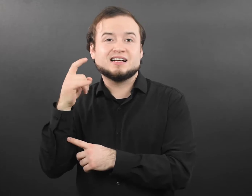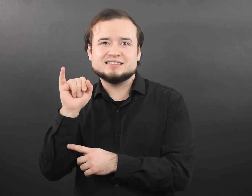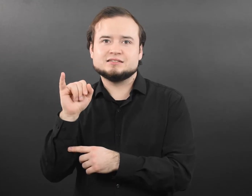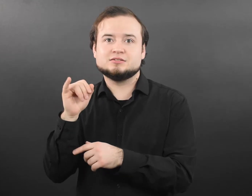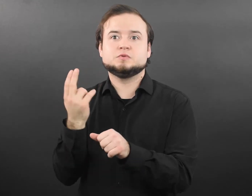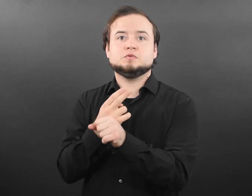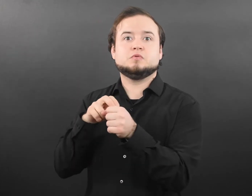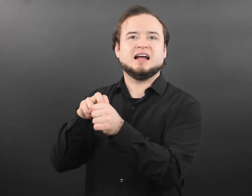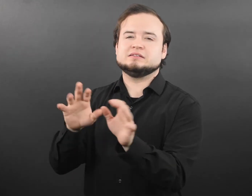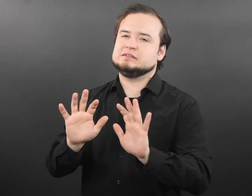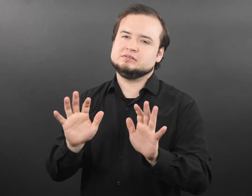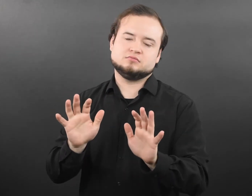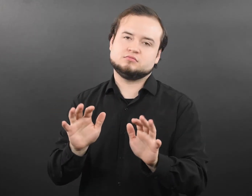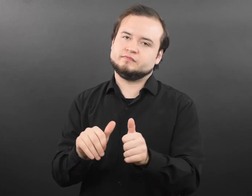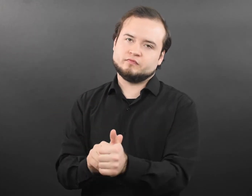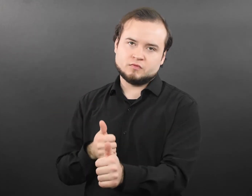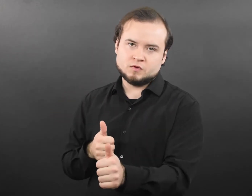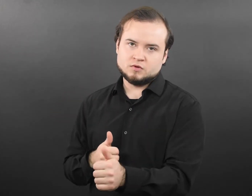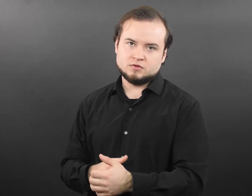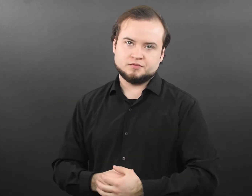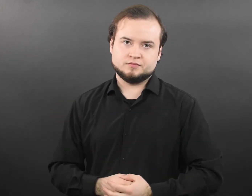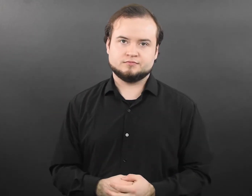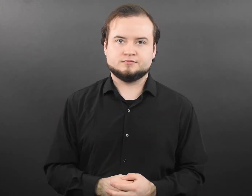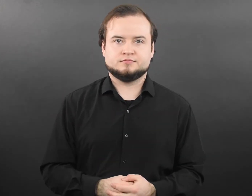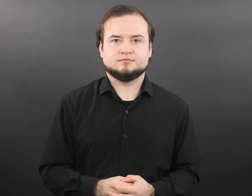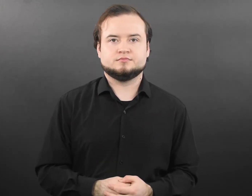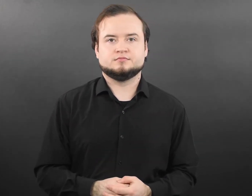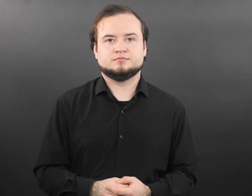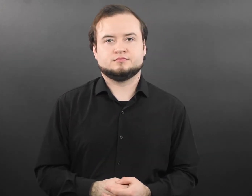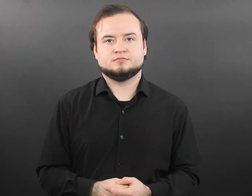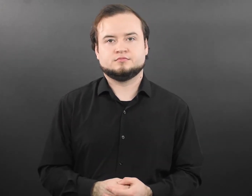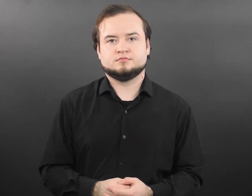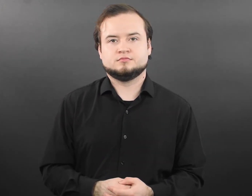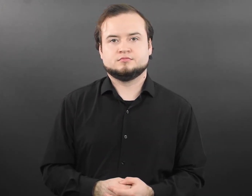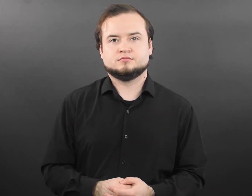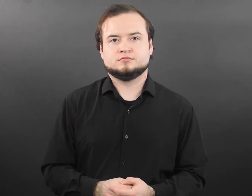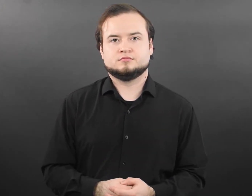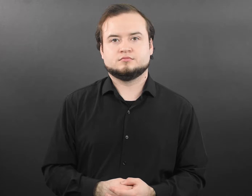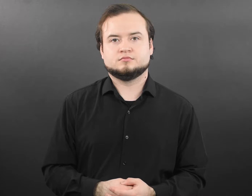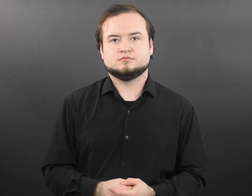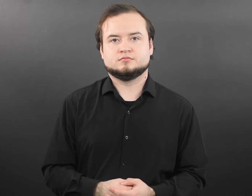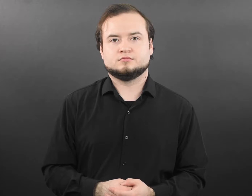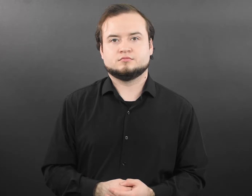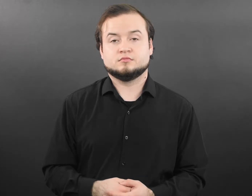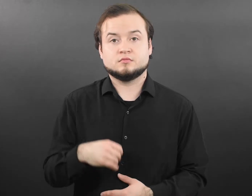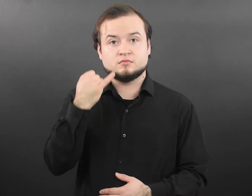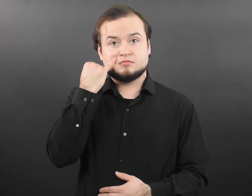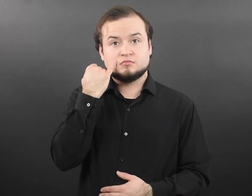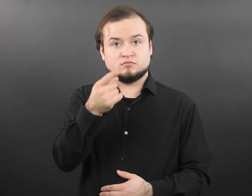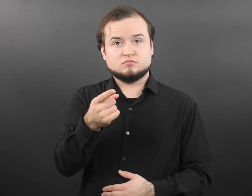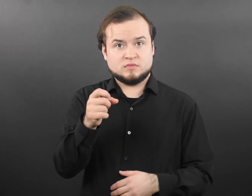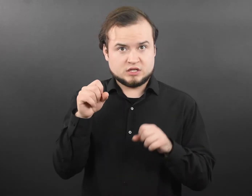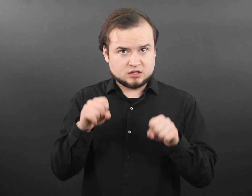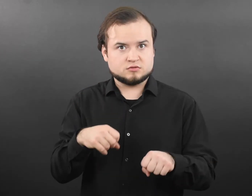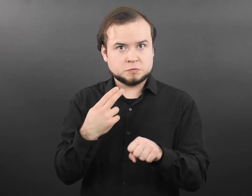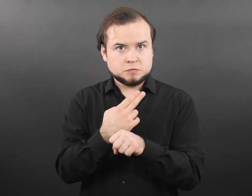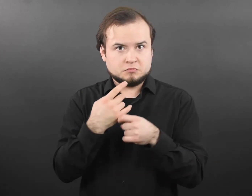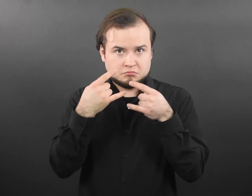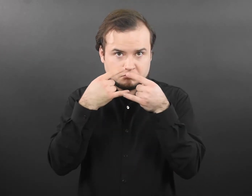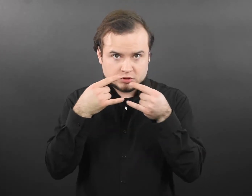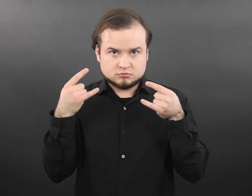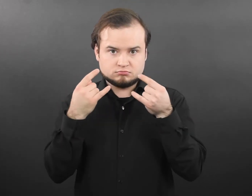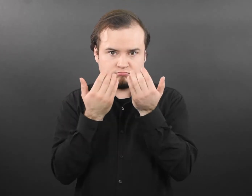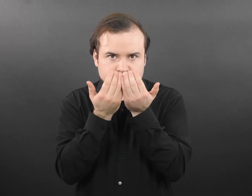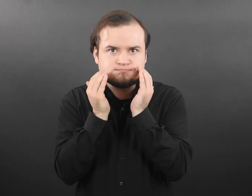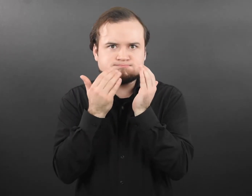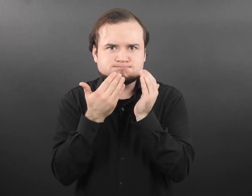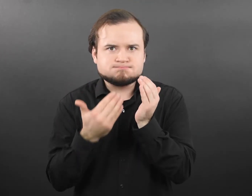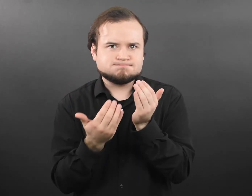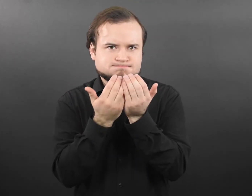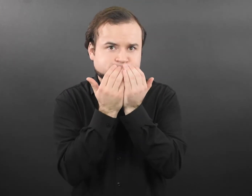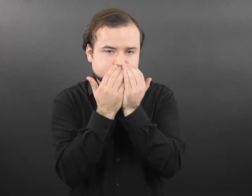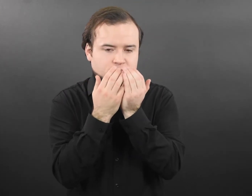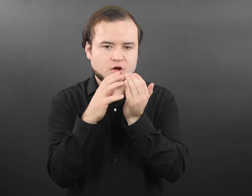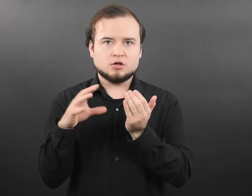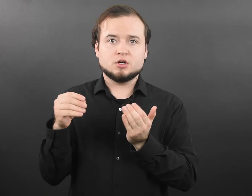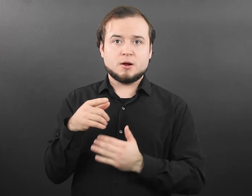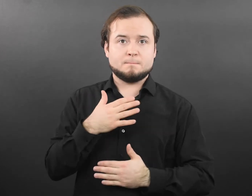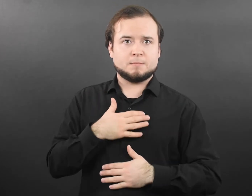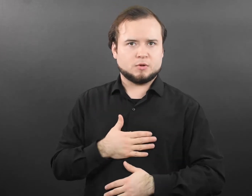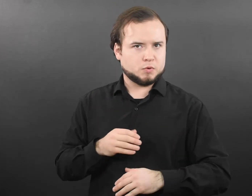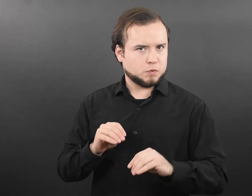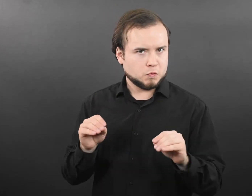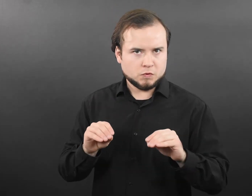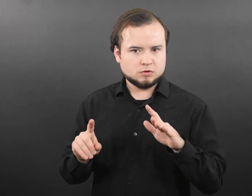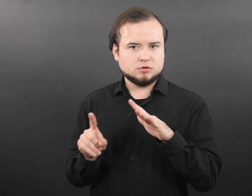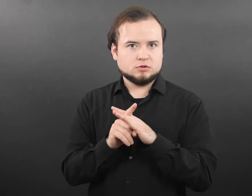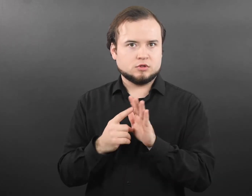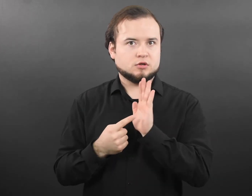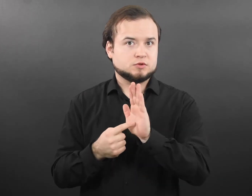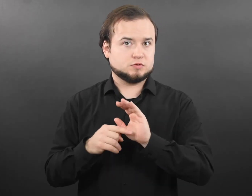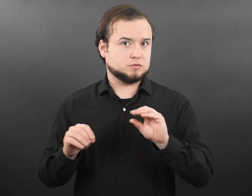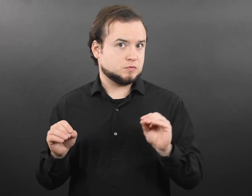If you are able to wear a well-fitting mask and do not develop symptoms